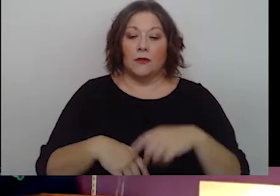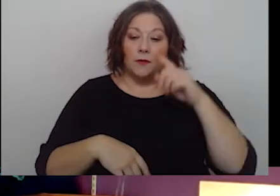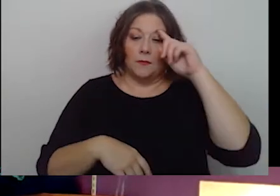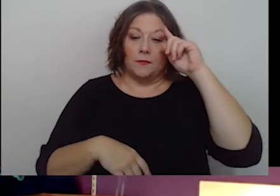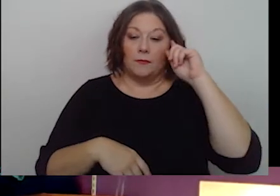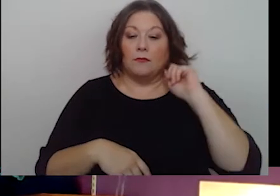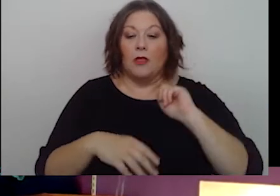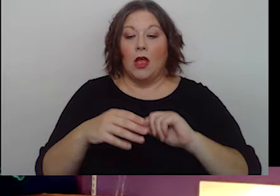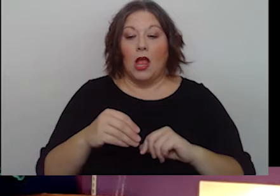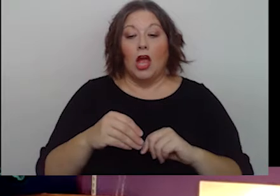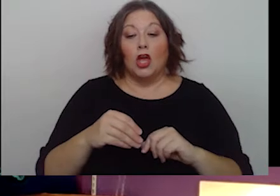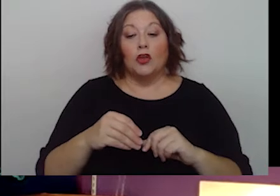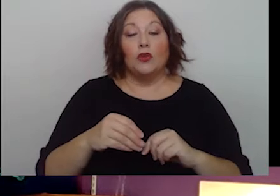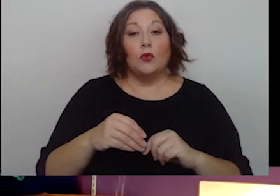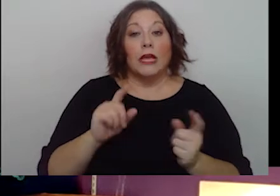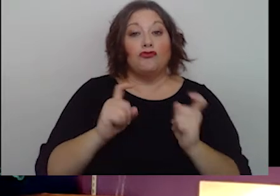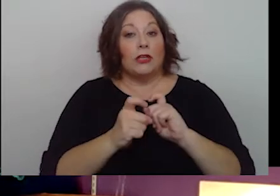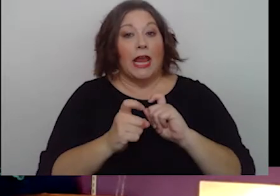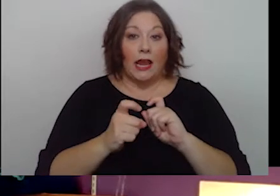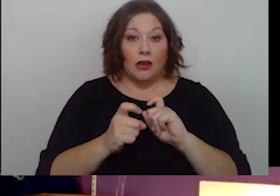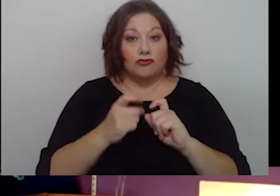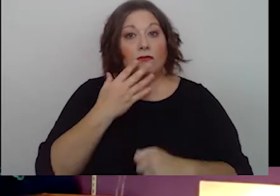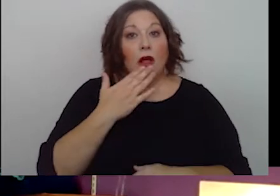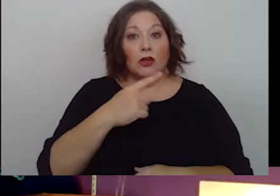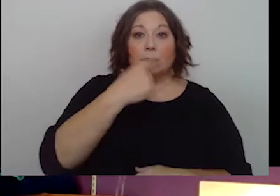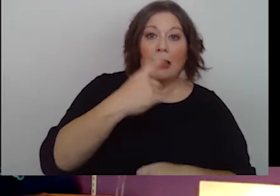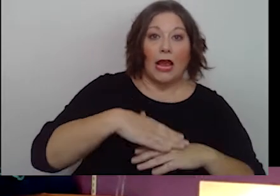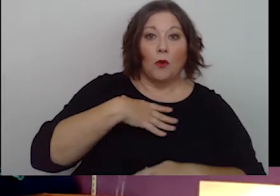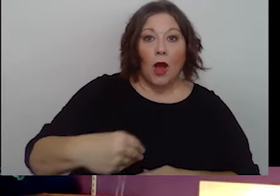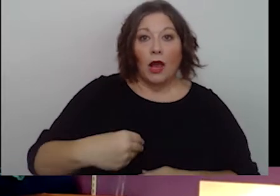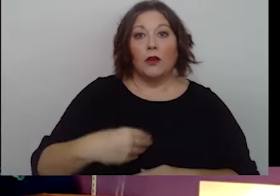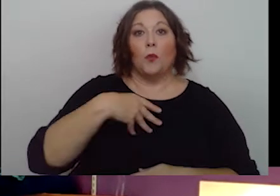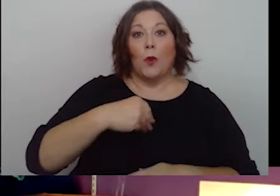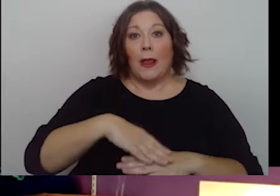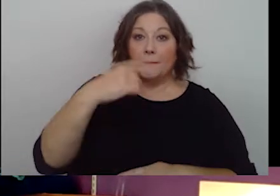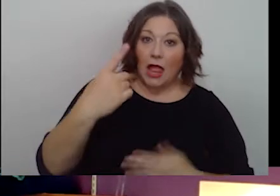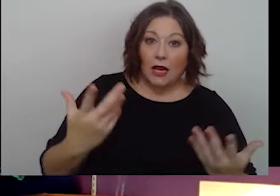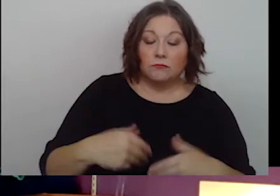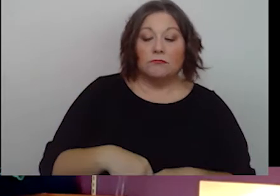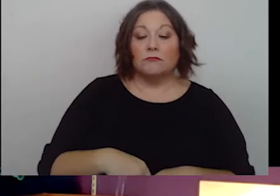You can even do it black on white, white on black . . that's . . . they get different types of high contrast.